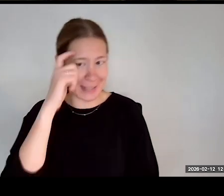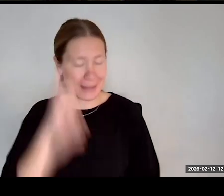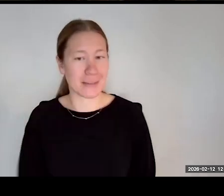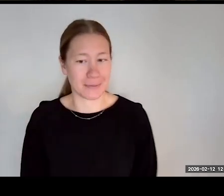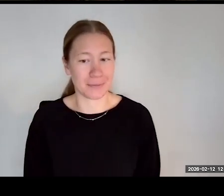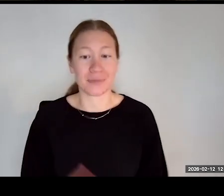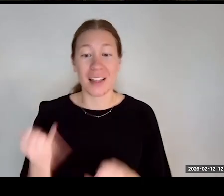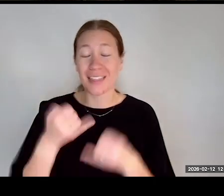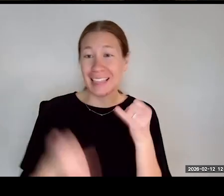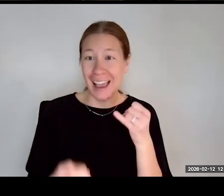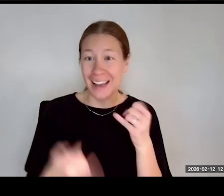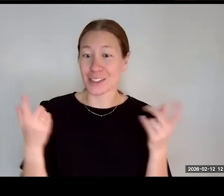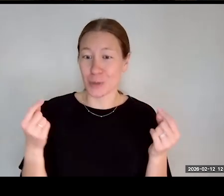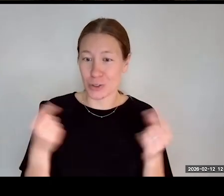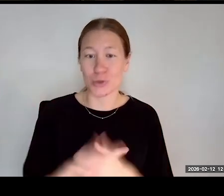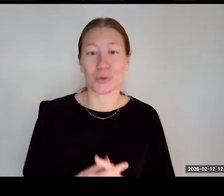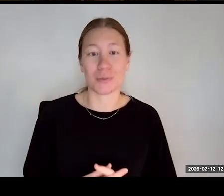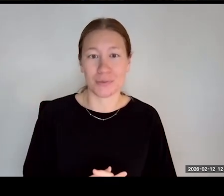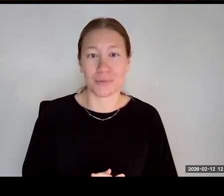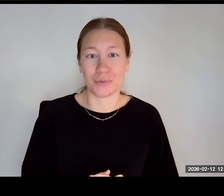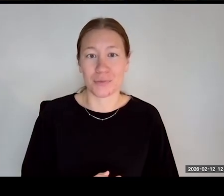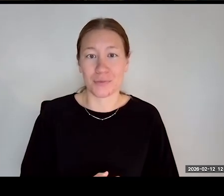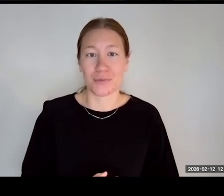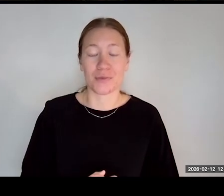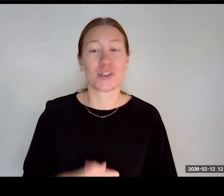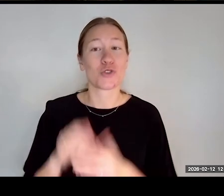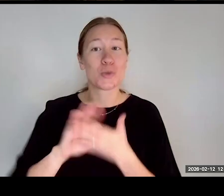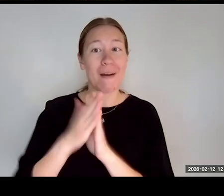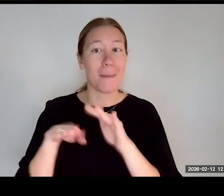we're going to go up into the upper level file menu in Word.